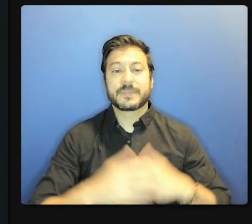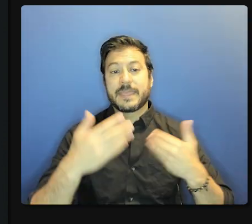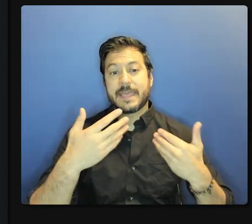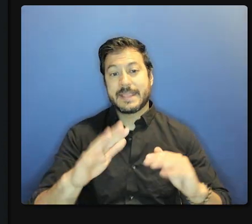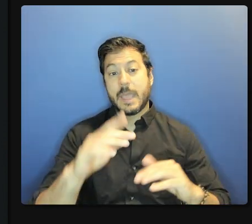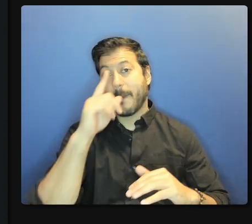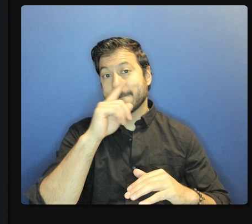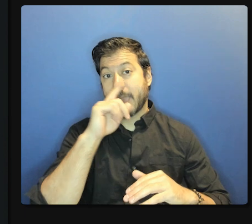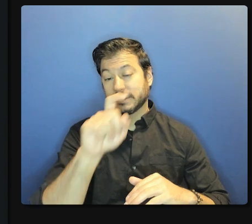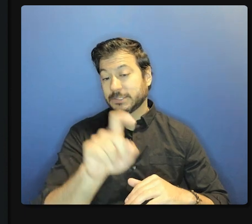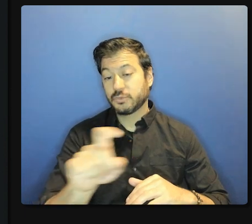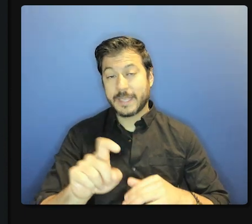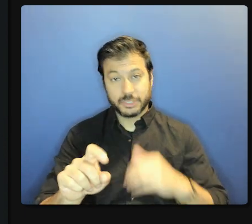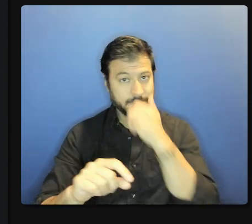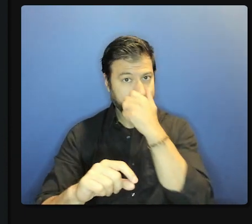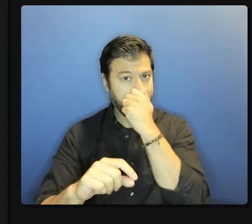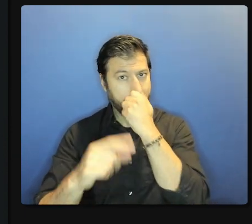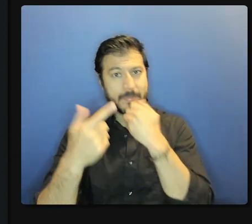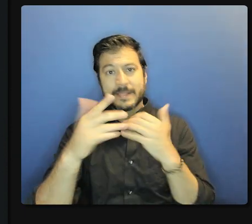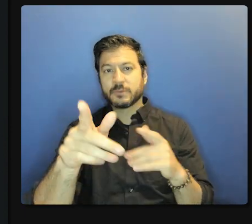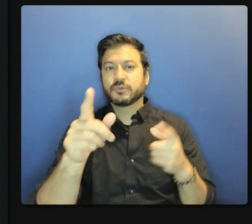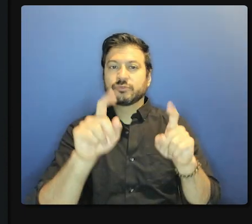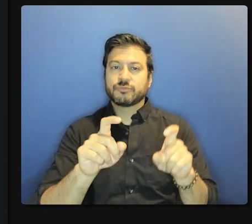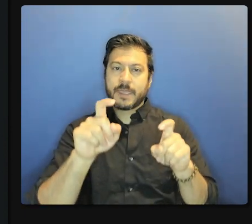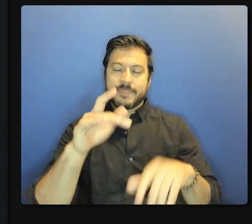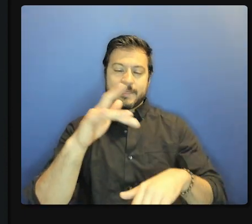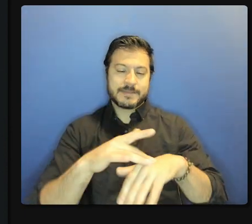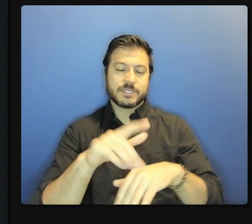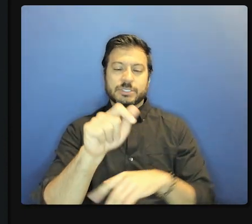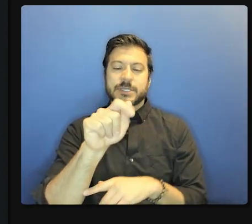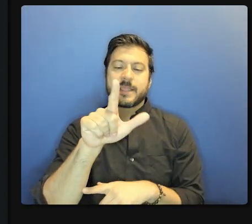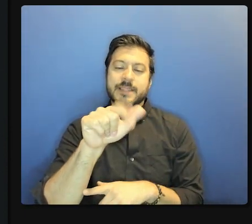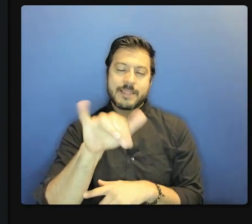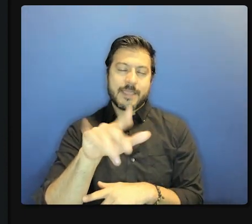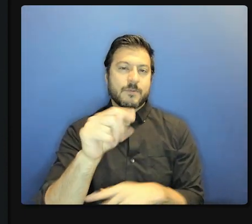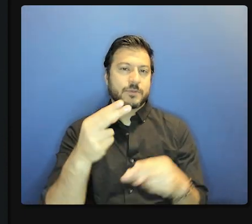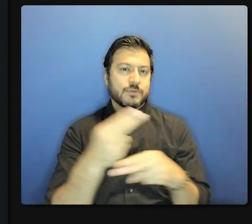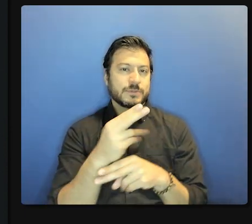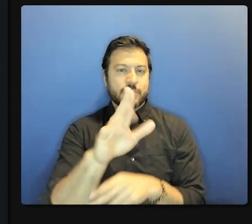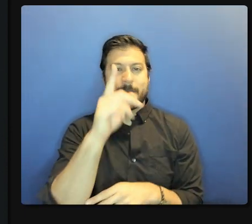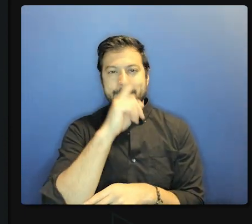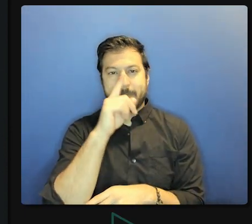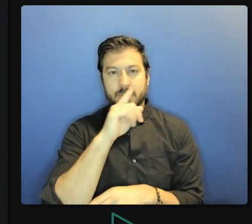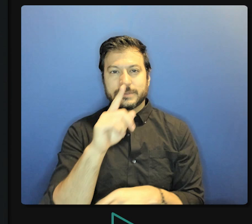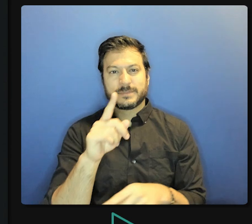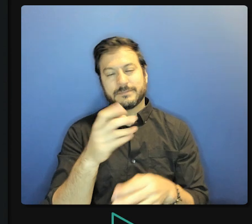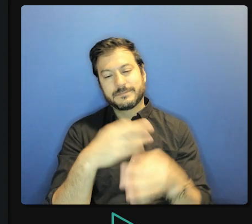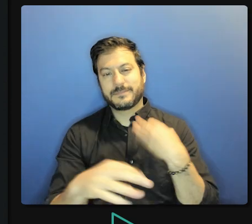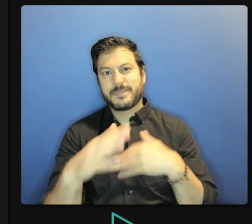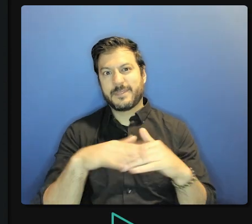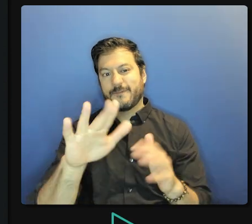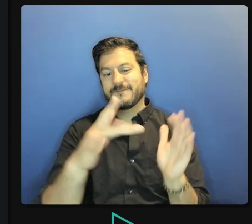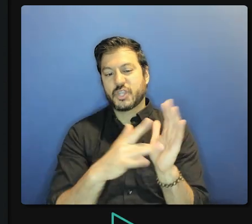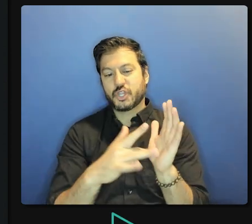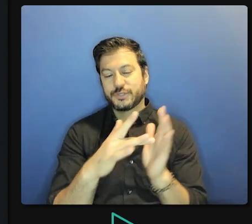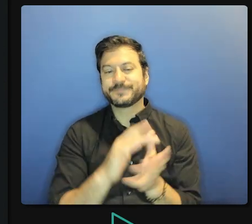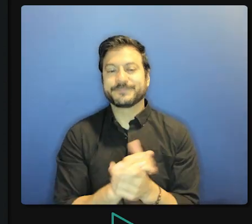Allow mouse interaction. It lets you try out the touch layouts using the mouse instead of your fingers.